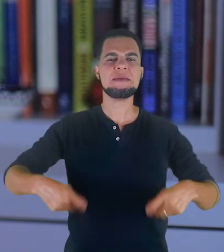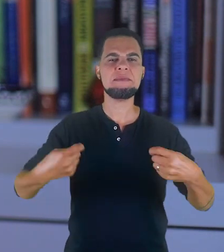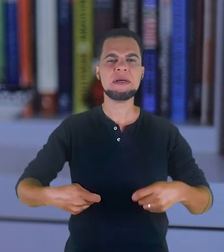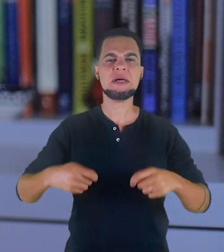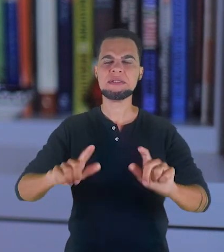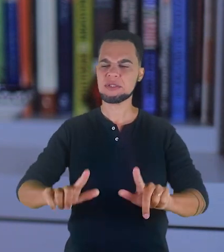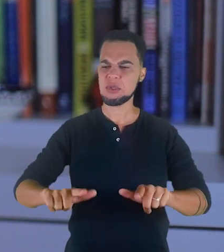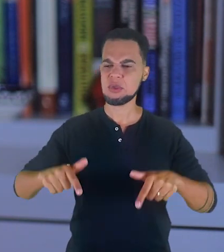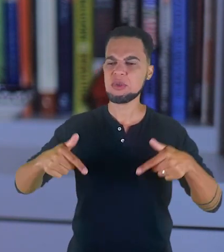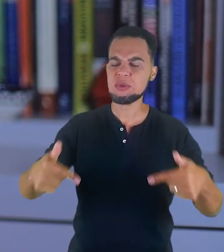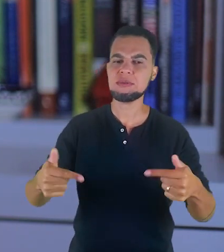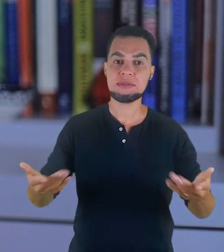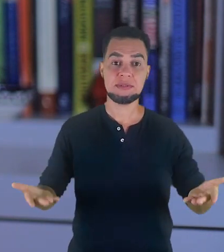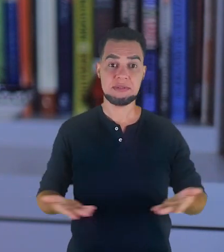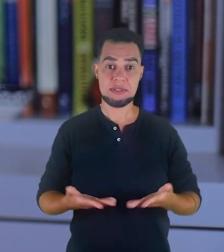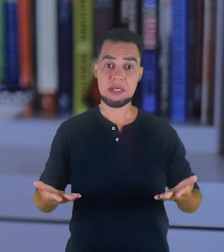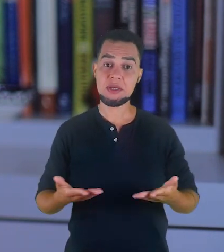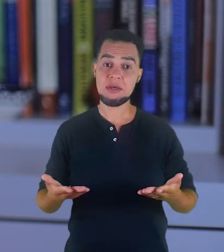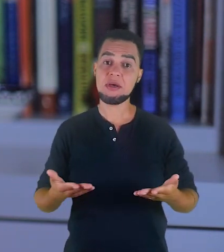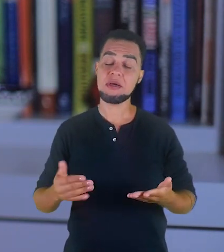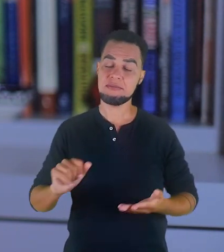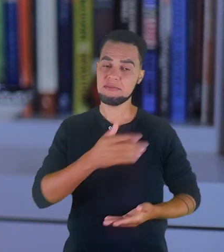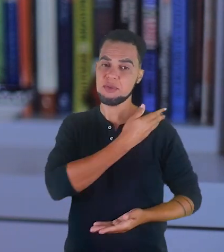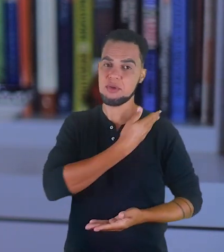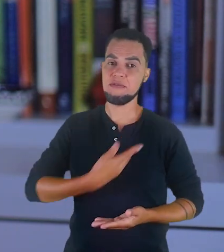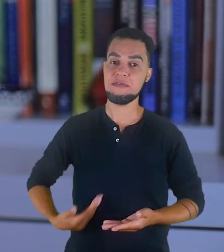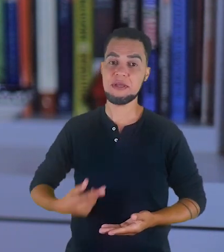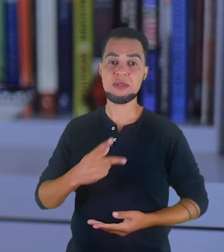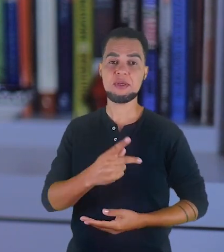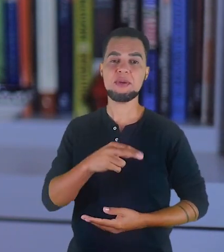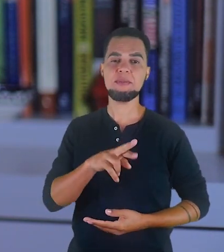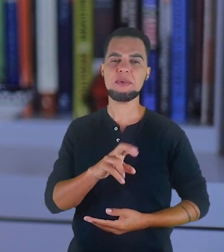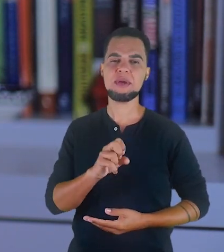and build the struggle under a progressive government again,